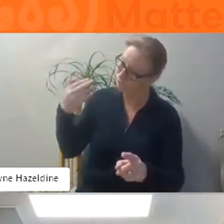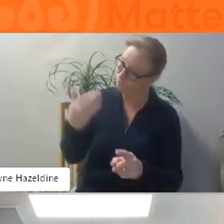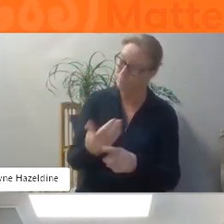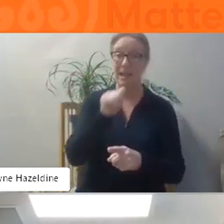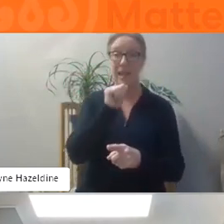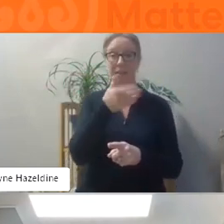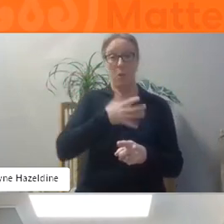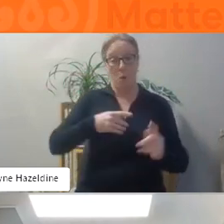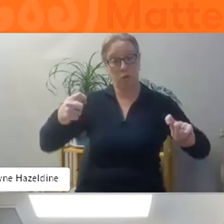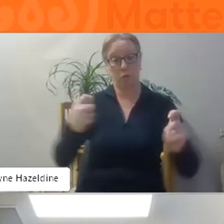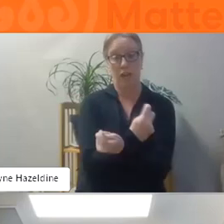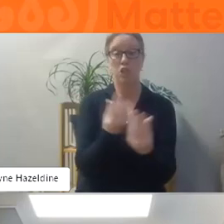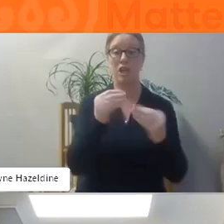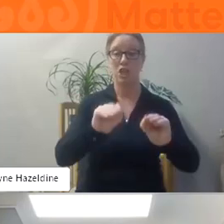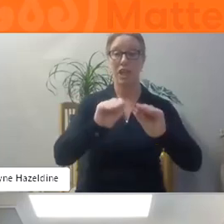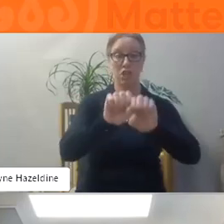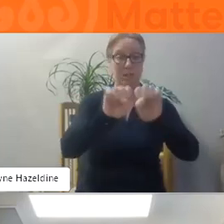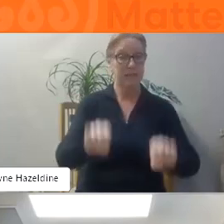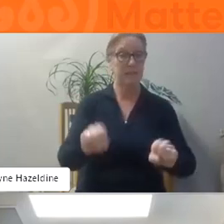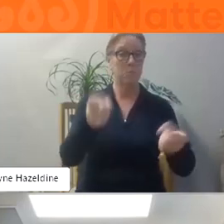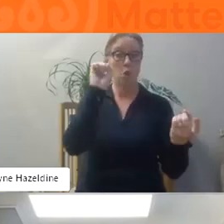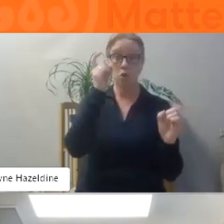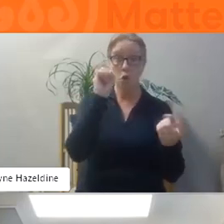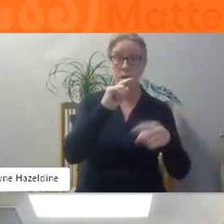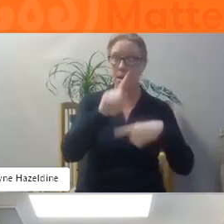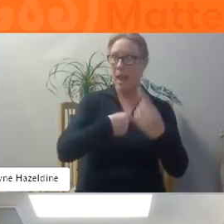we're concerned about the experiences that new and experienced teachers